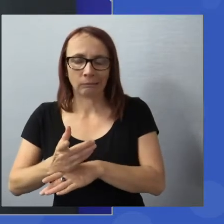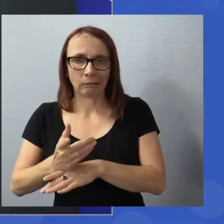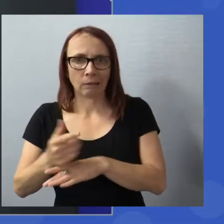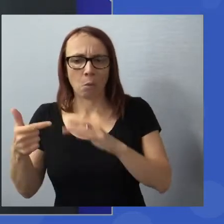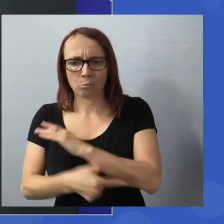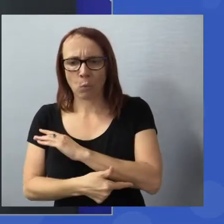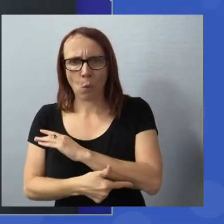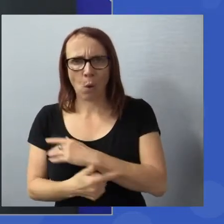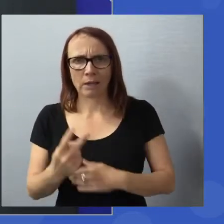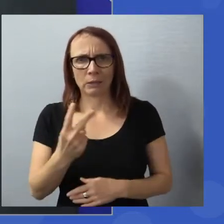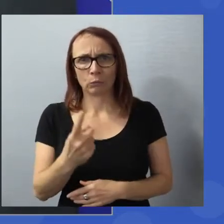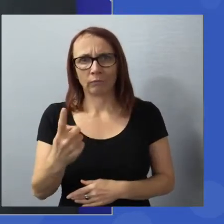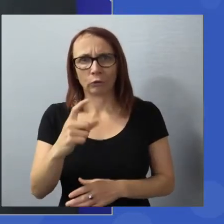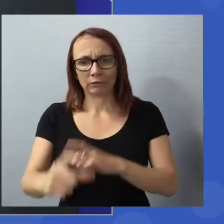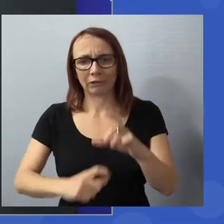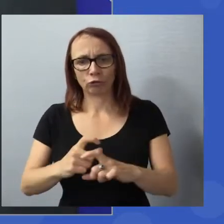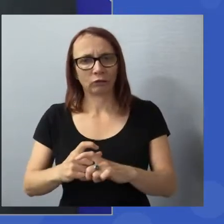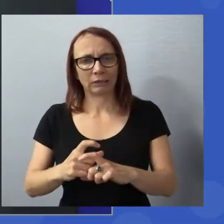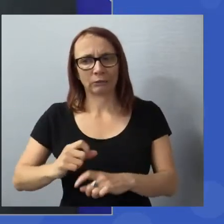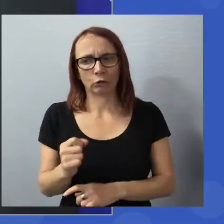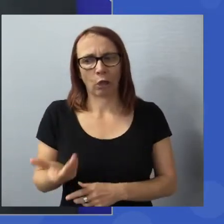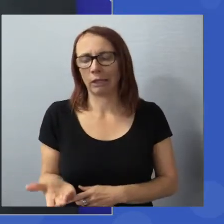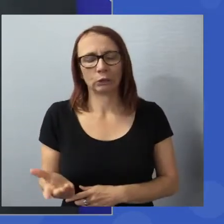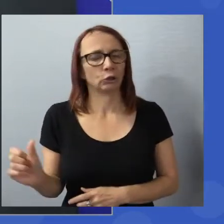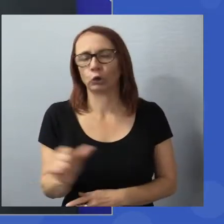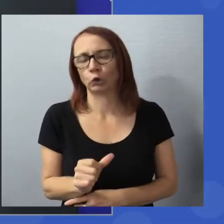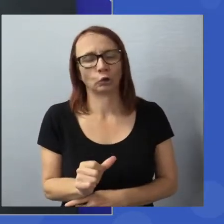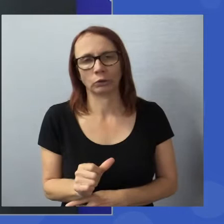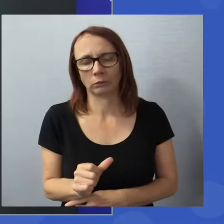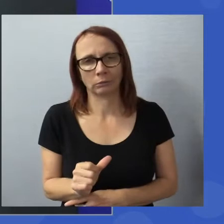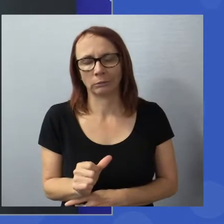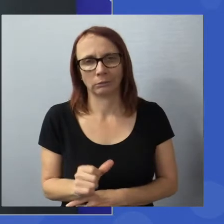Scotland it shouldn't be a thing aim so we thought that with the approach that